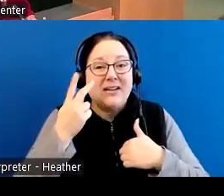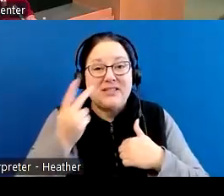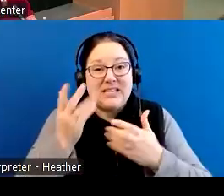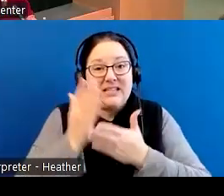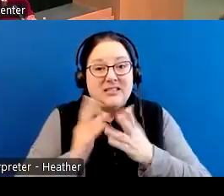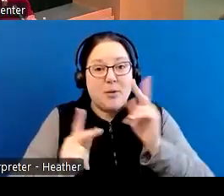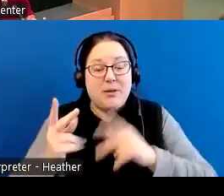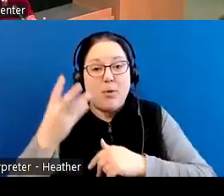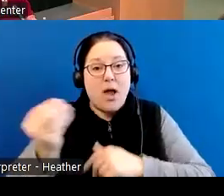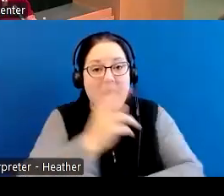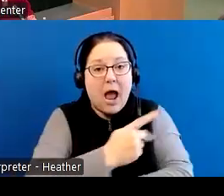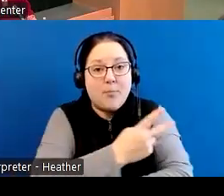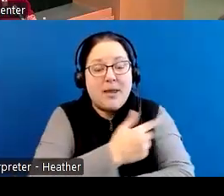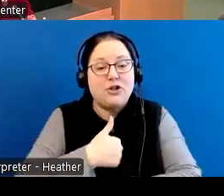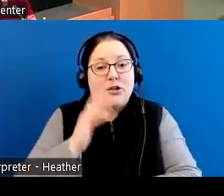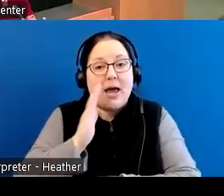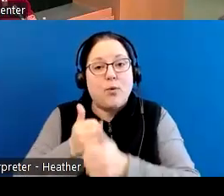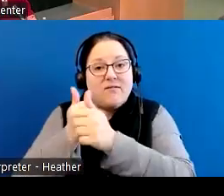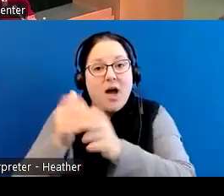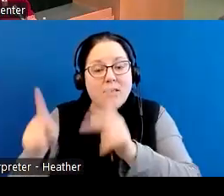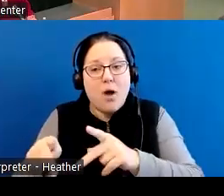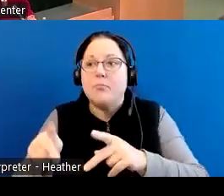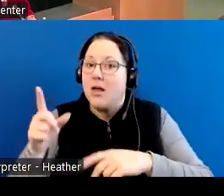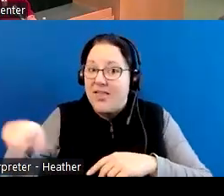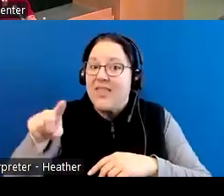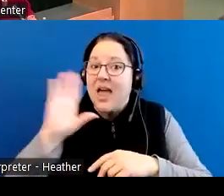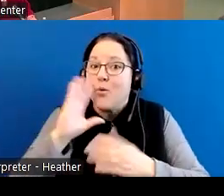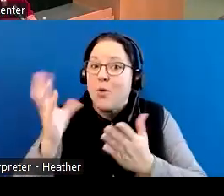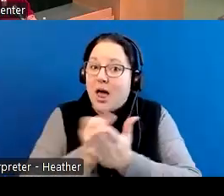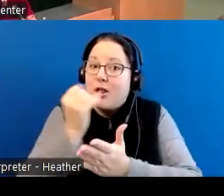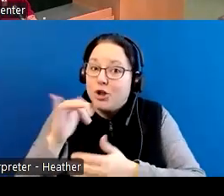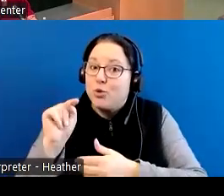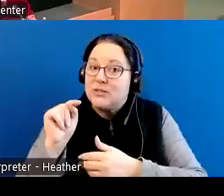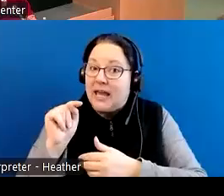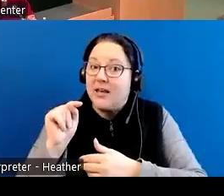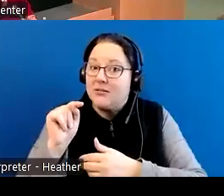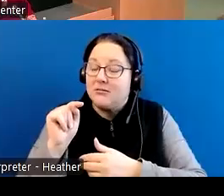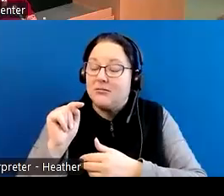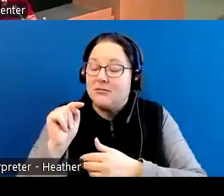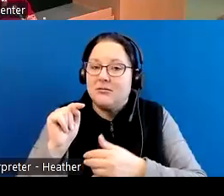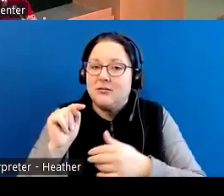in followup. Um, and um, they do use it. It's it it has a different effect. Um, um, not only